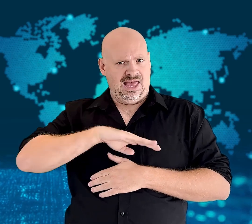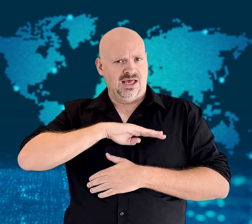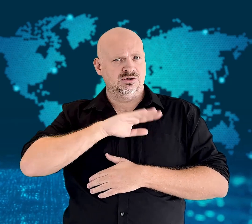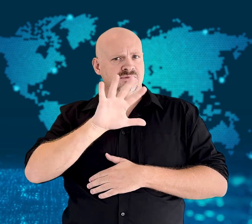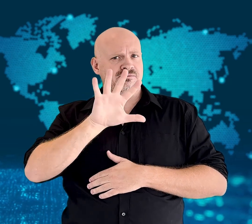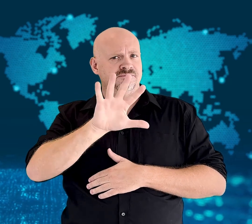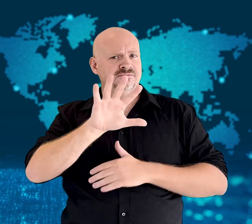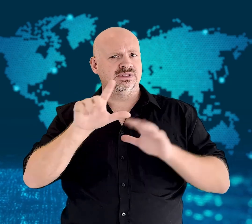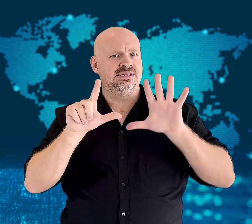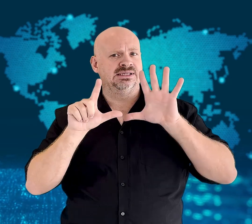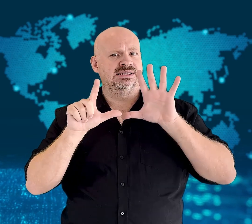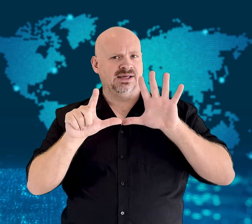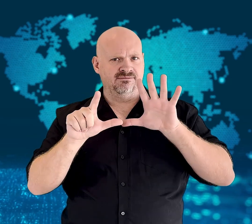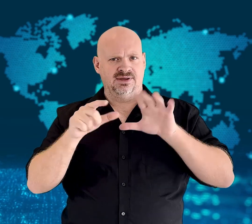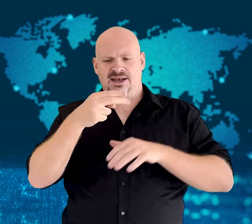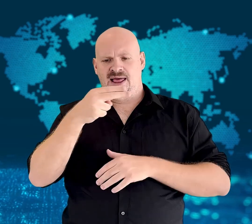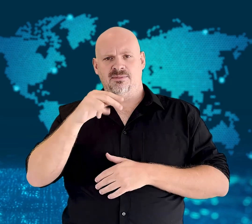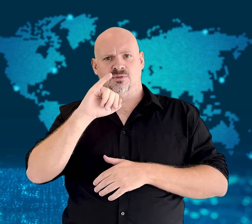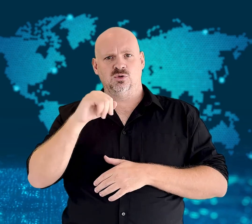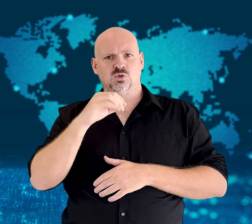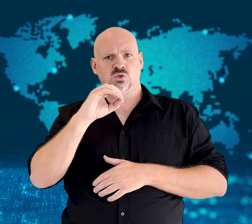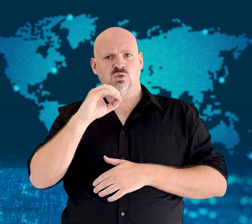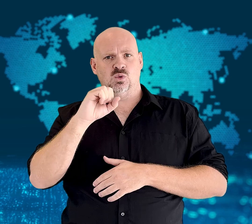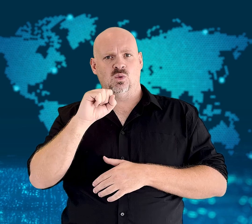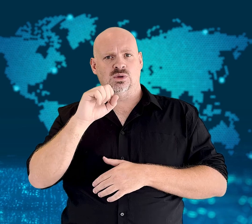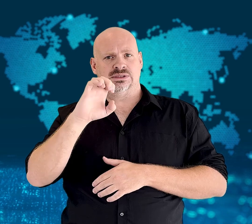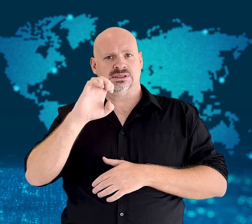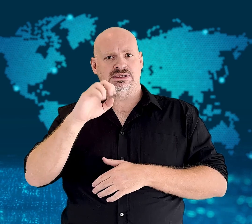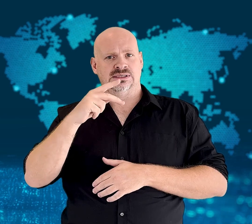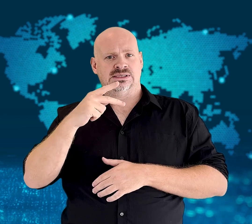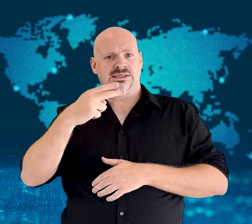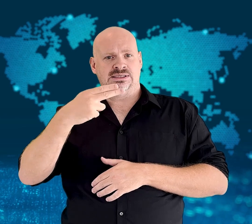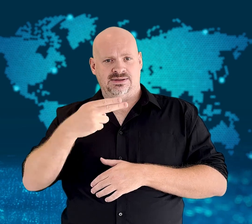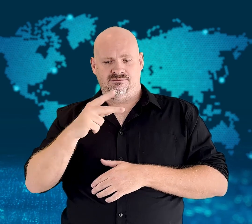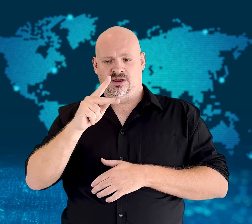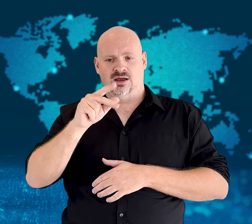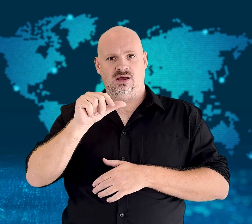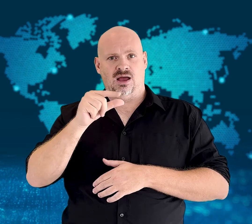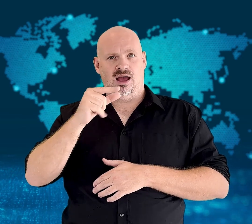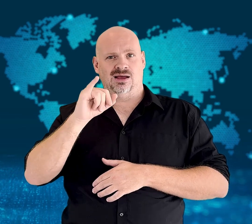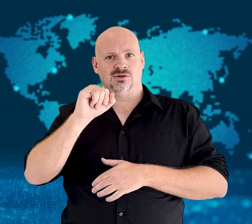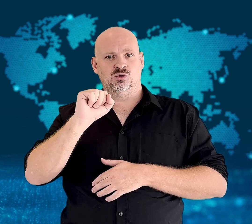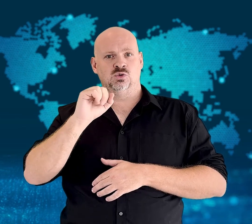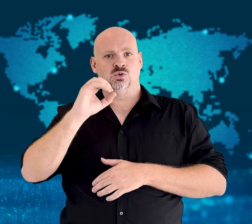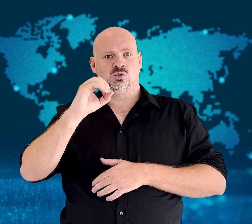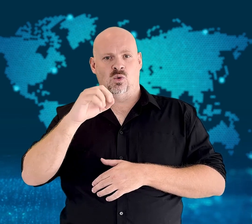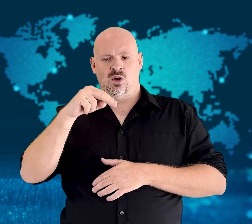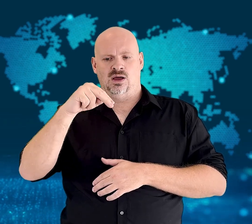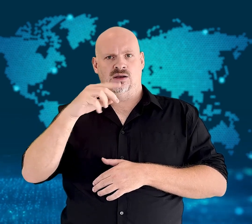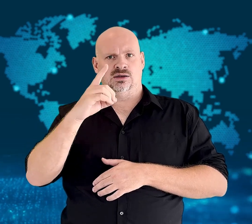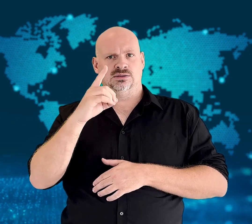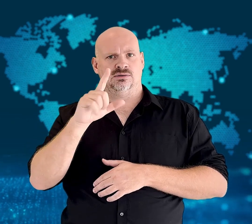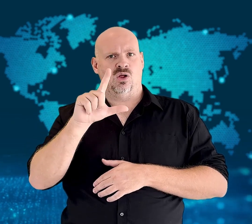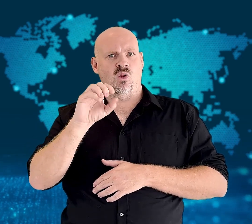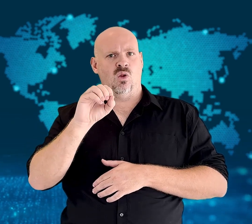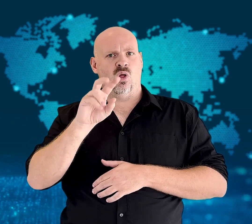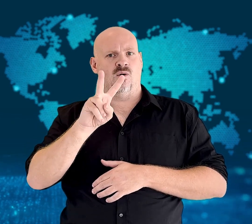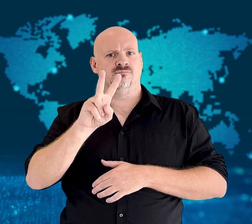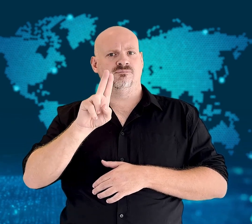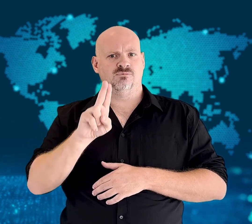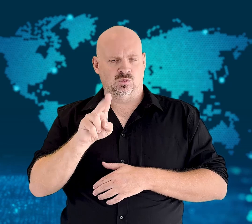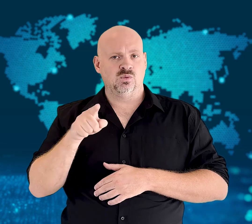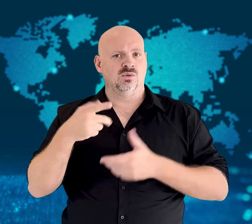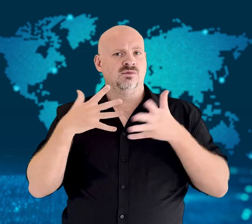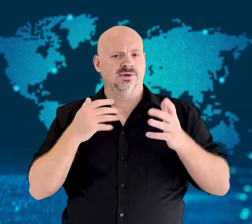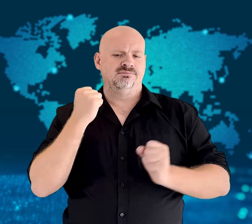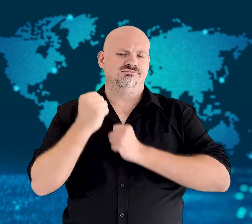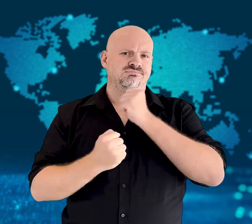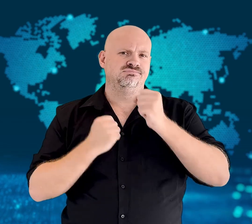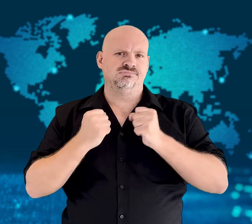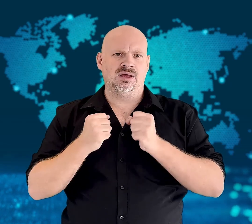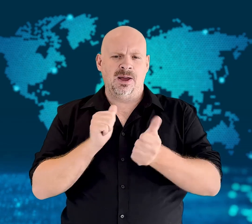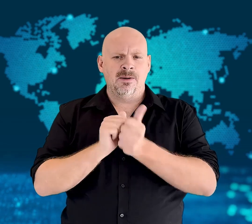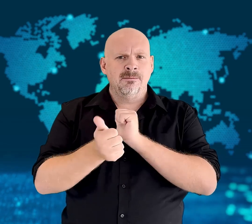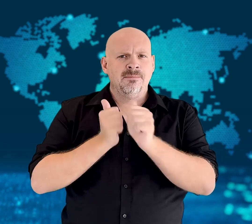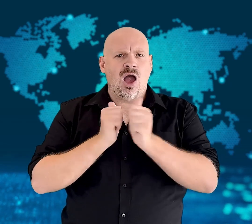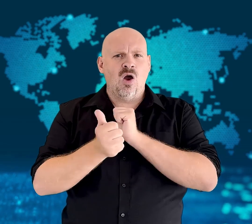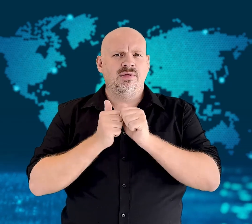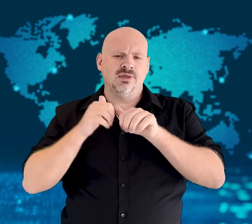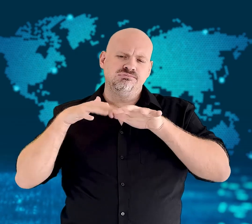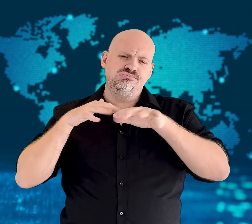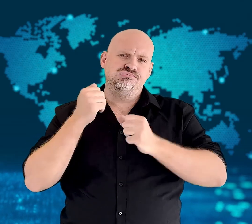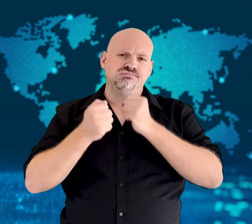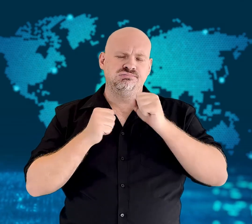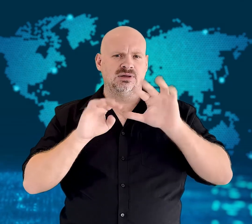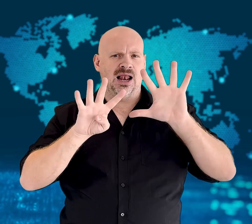As he approached the finish line, he was carrying a banner.